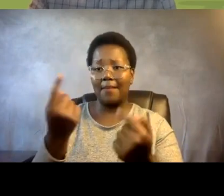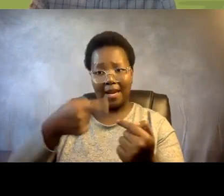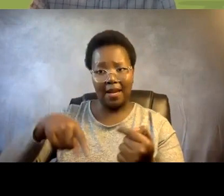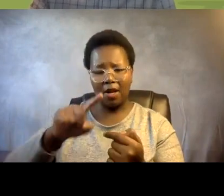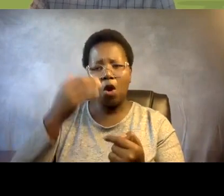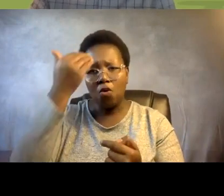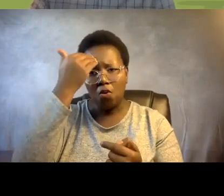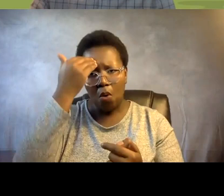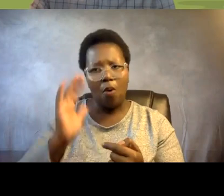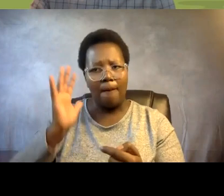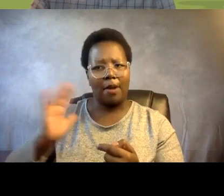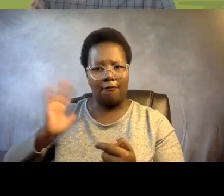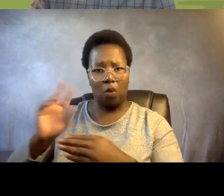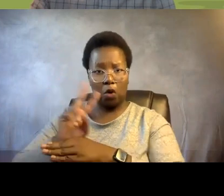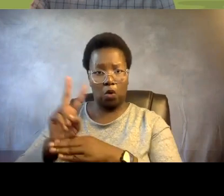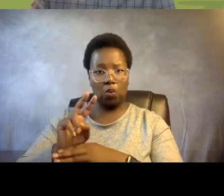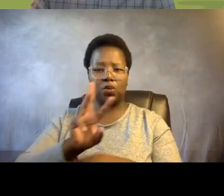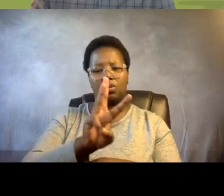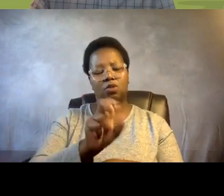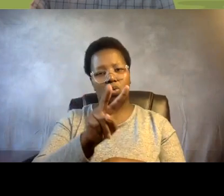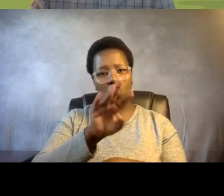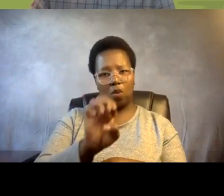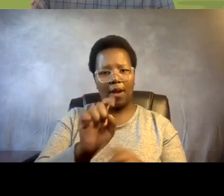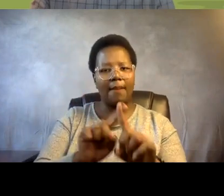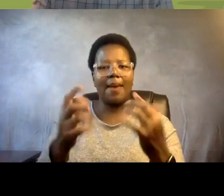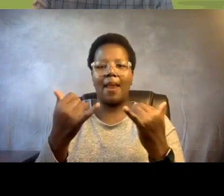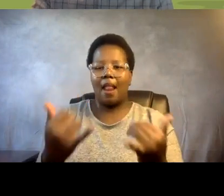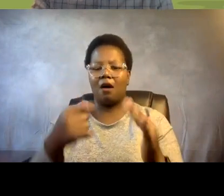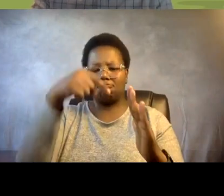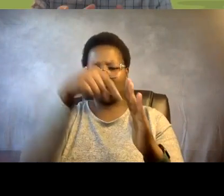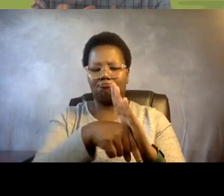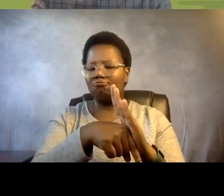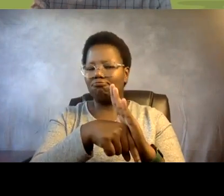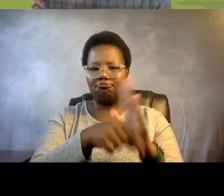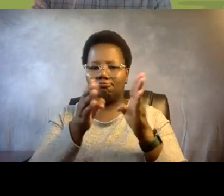to get into a lot of detail, but really focus on how WAVE can fit in that middle component